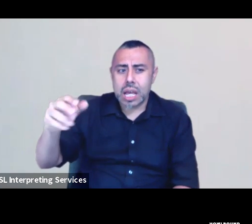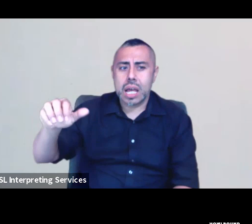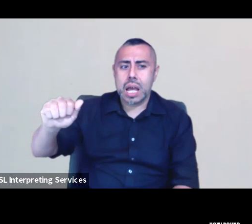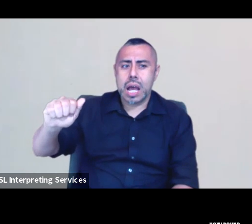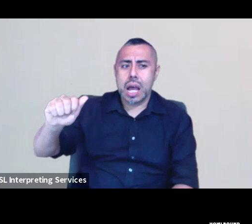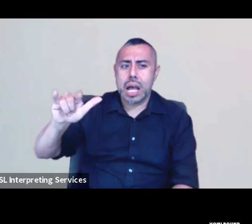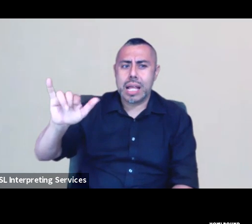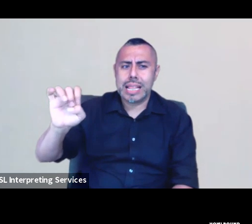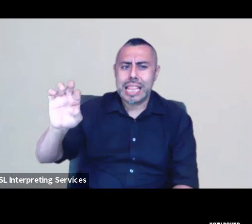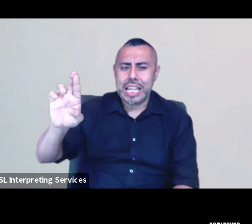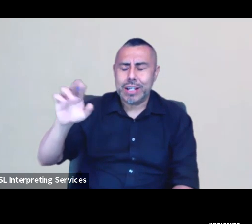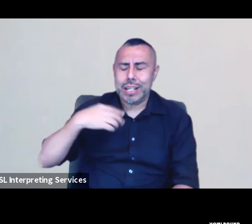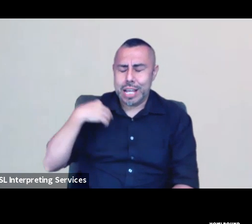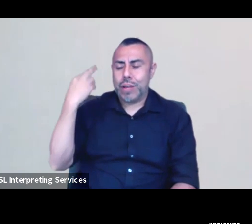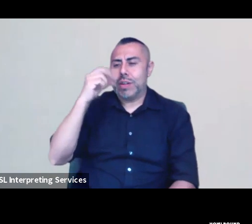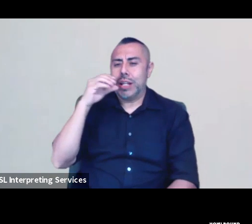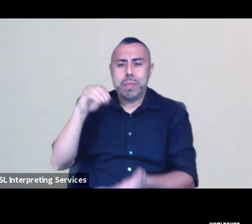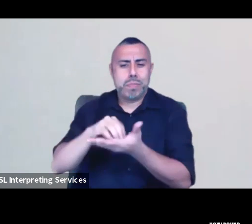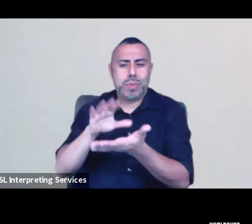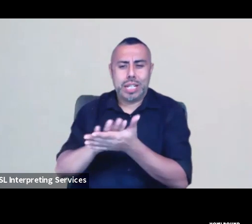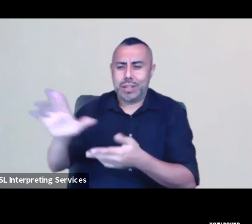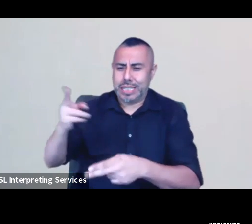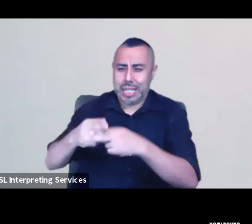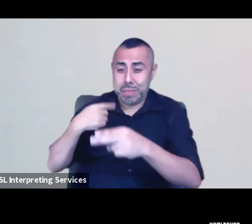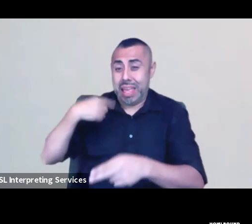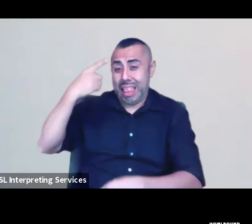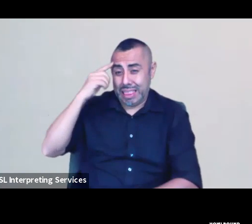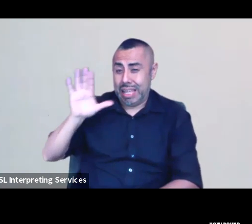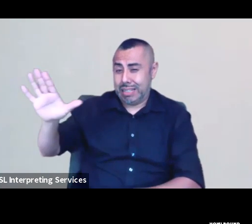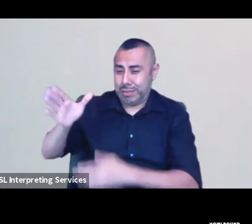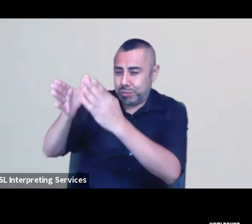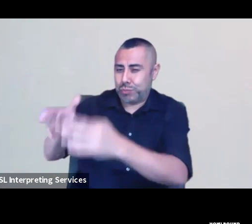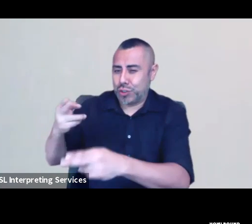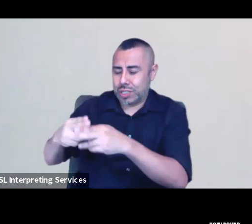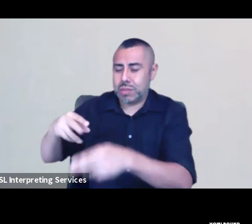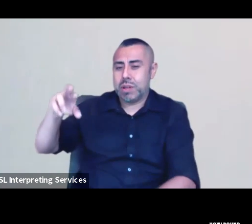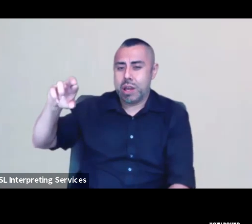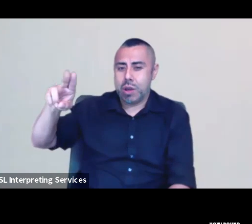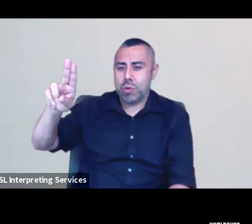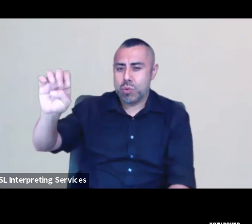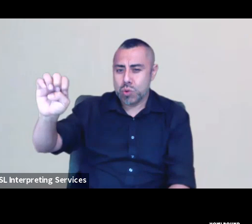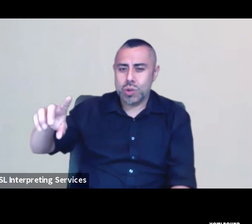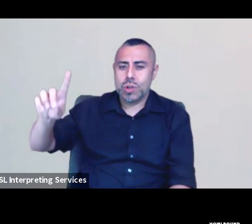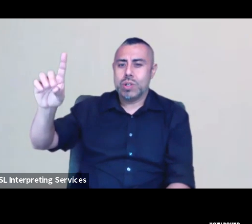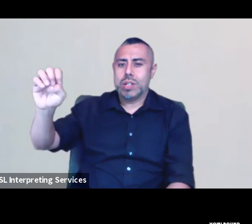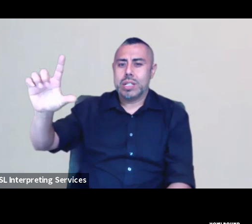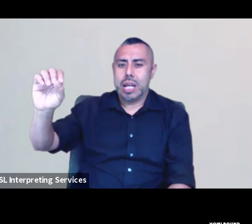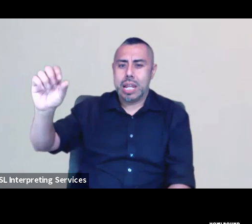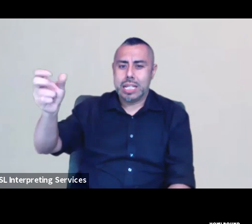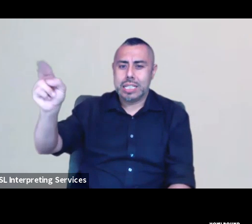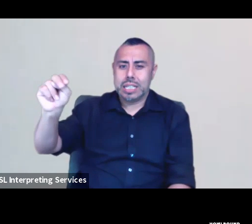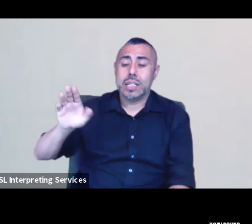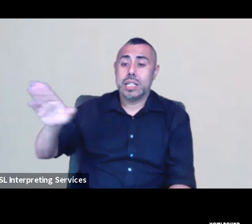but his name is Rue Delisin, I believe is his name. And they've been doing a project called "Unsettling Dramaturgy."